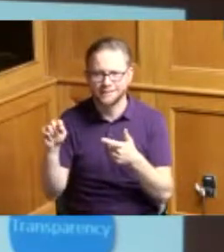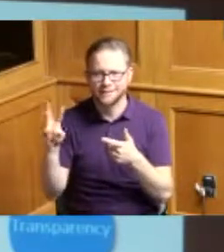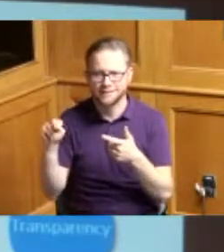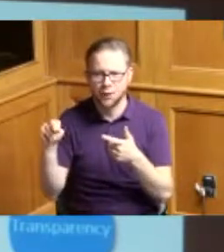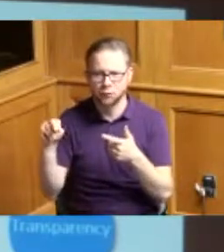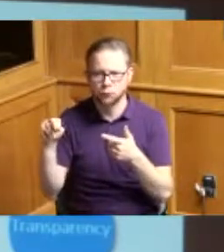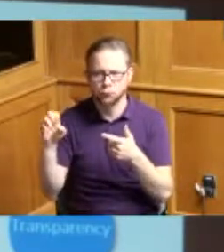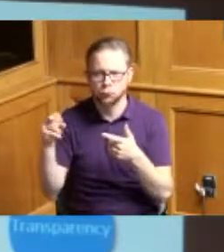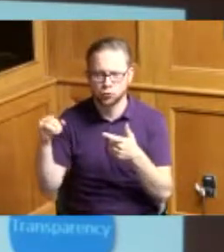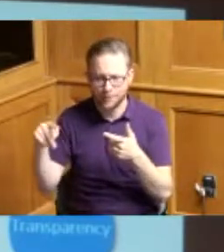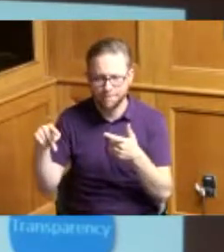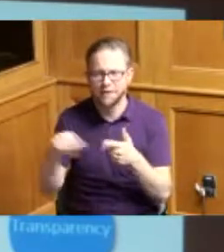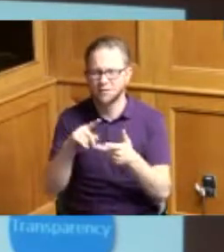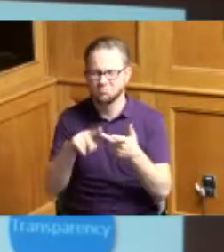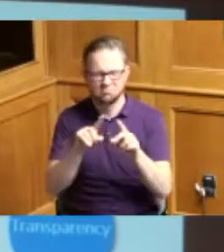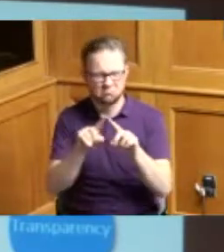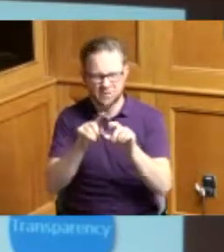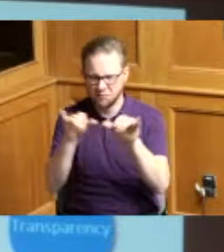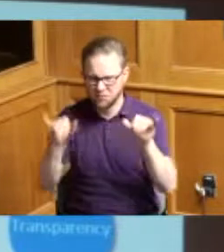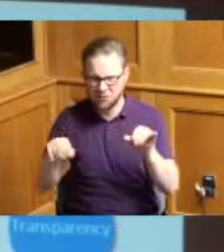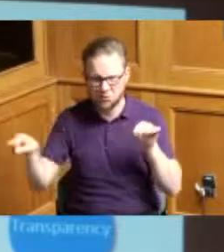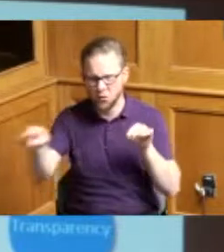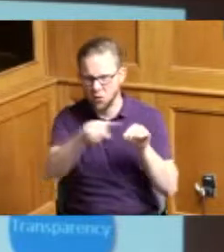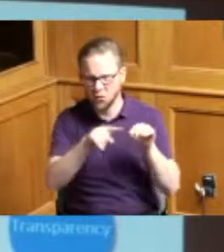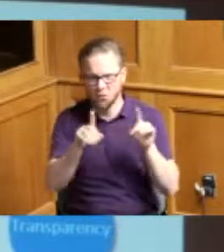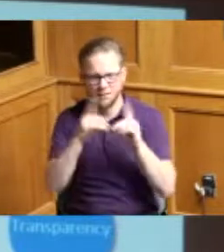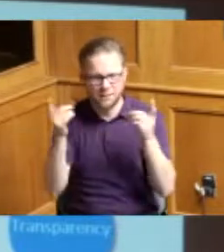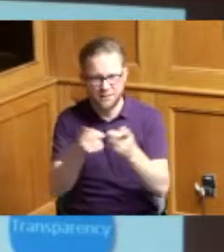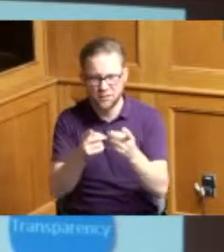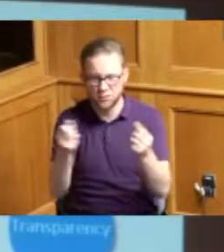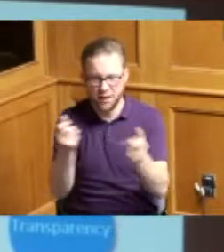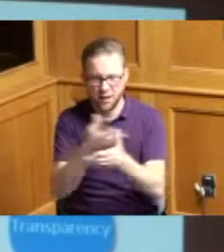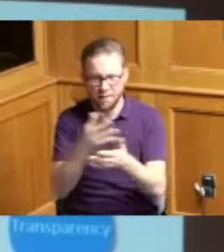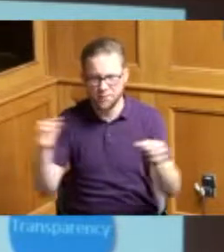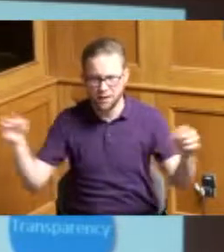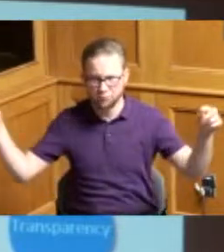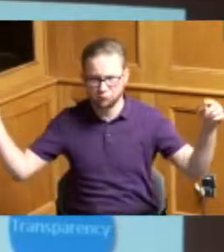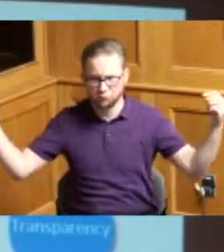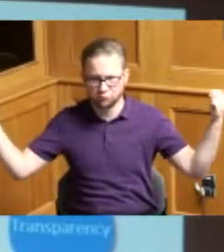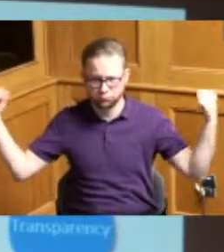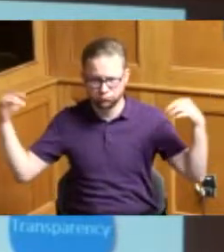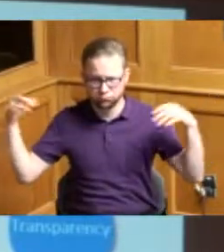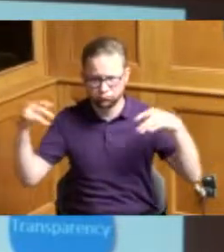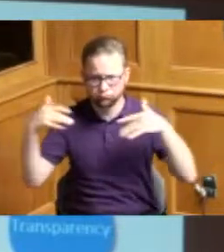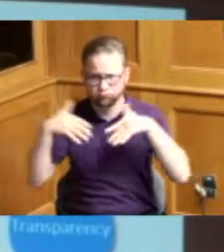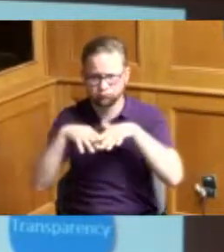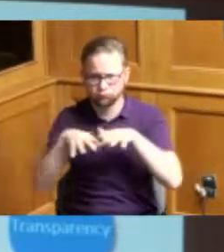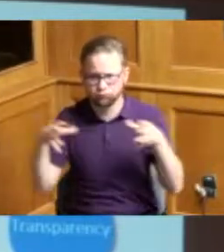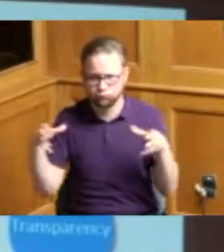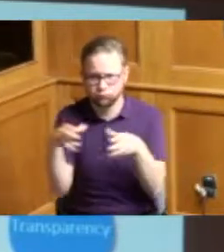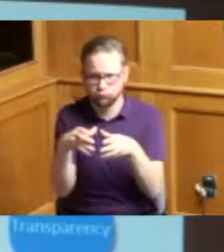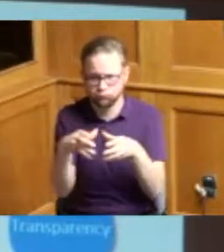all over the the district so we are an integrated system and infrastructure that requires that has